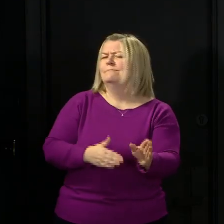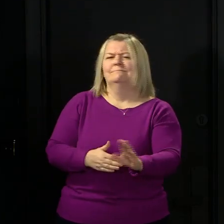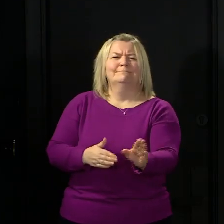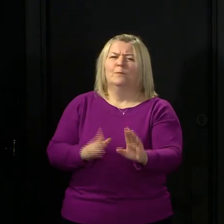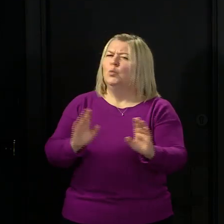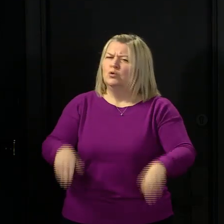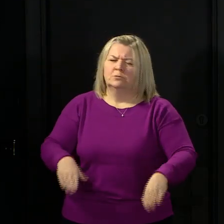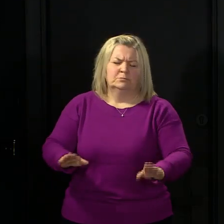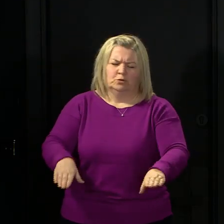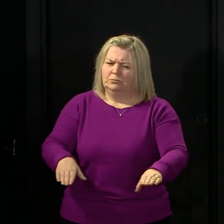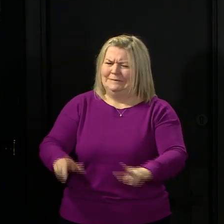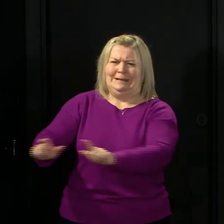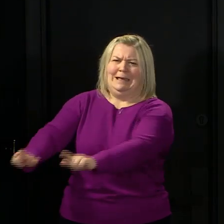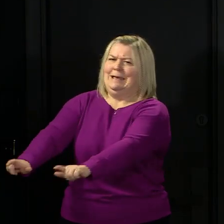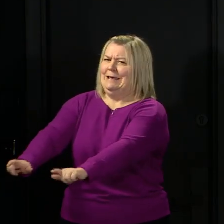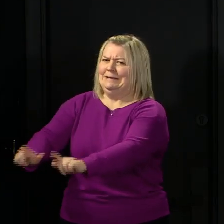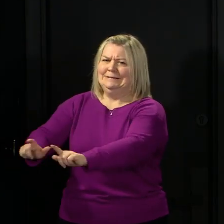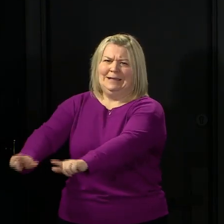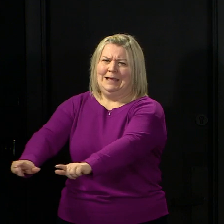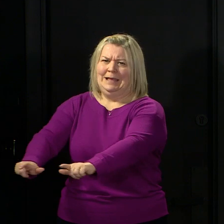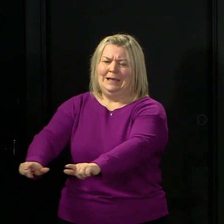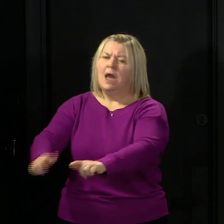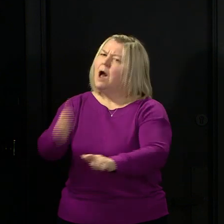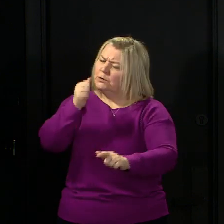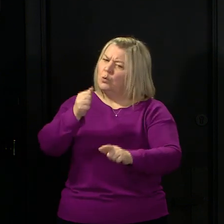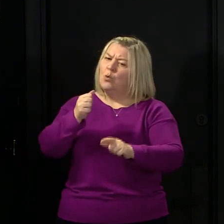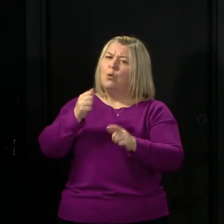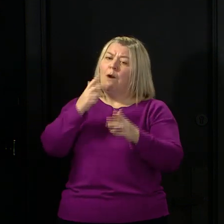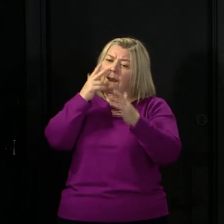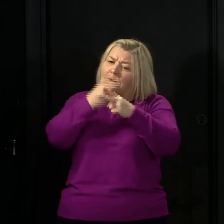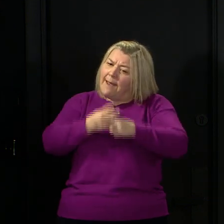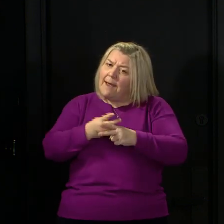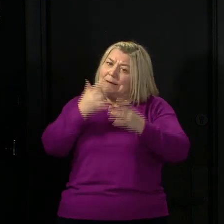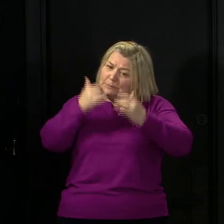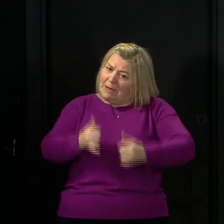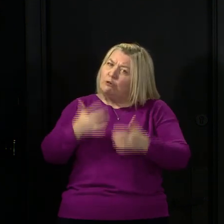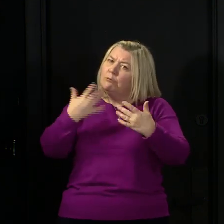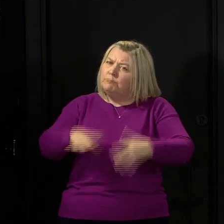Care Inspectorate is working closely with care homes to support them as they manage